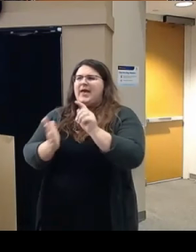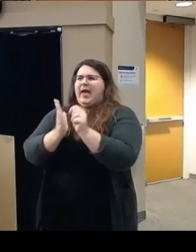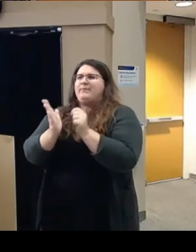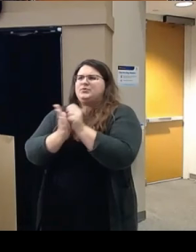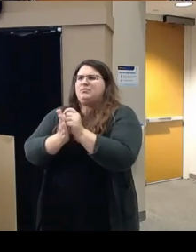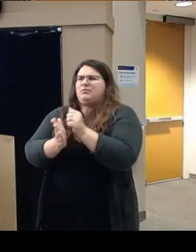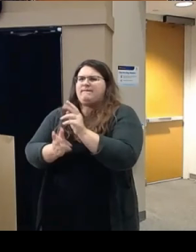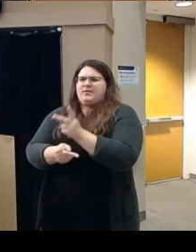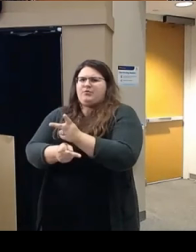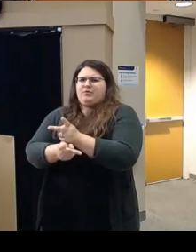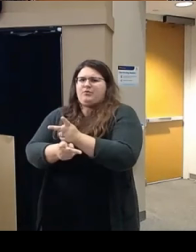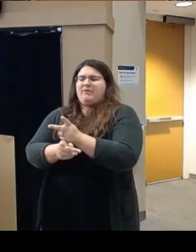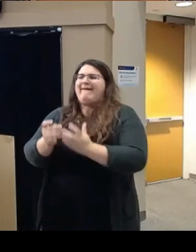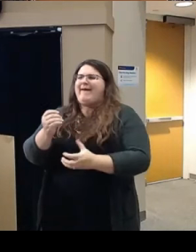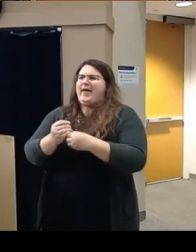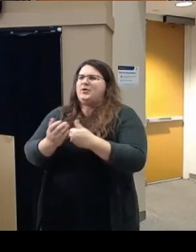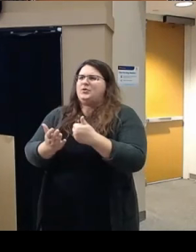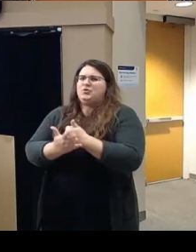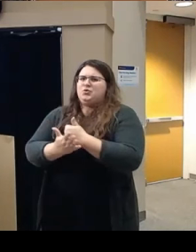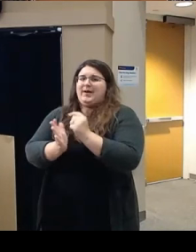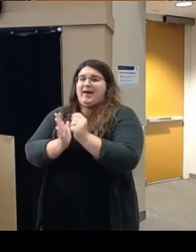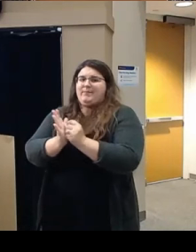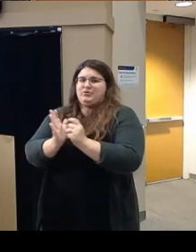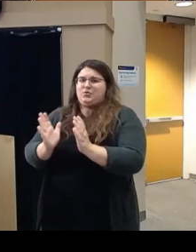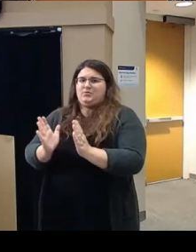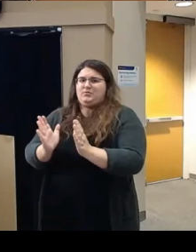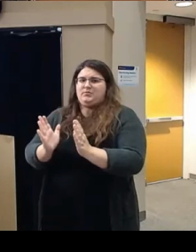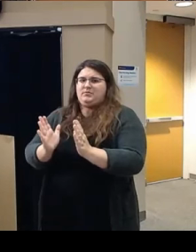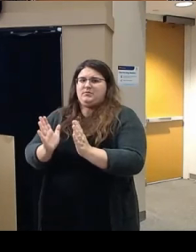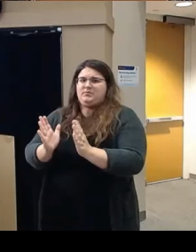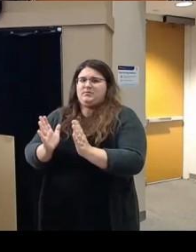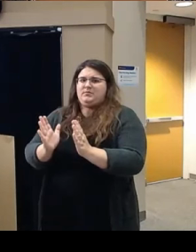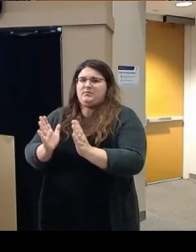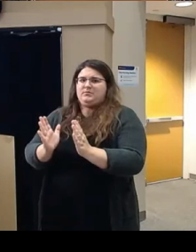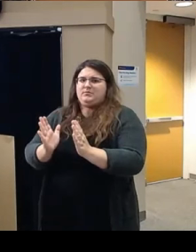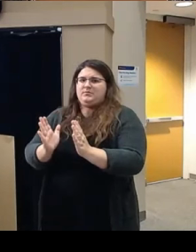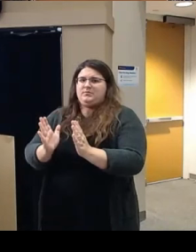a new episode and I'm just going to name this the same as what my department name